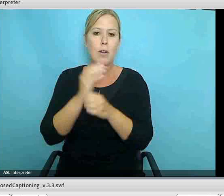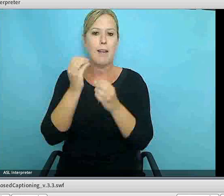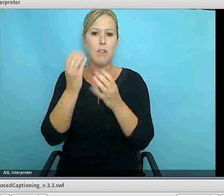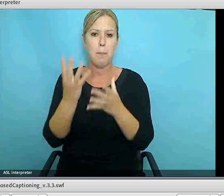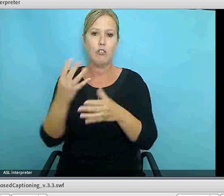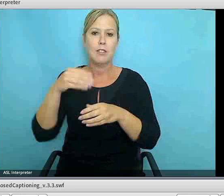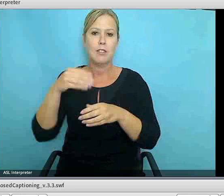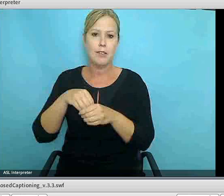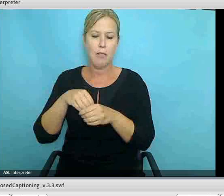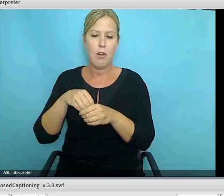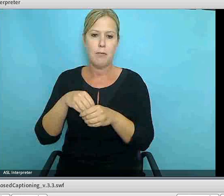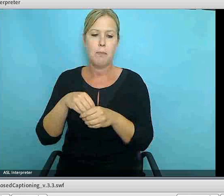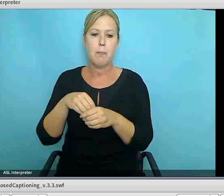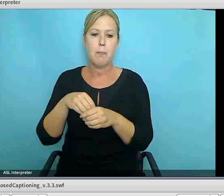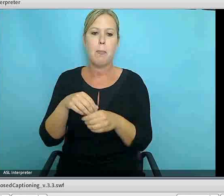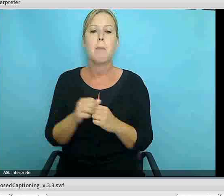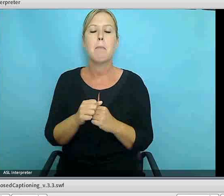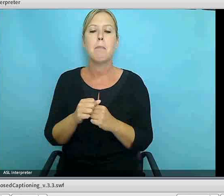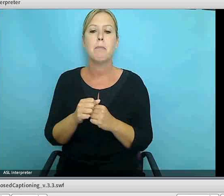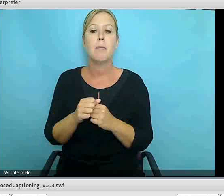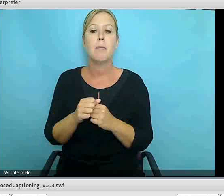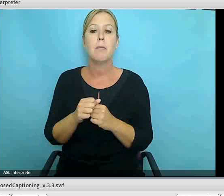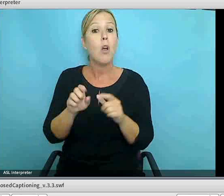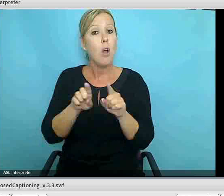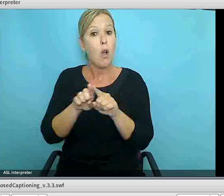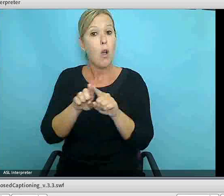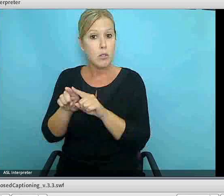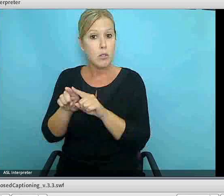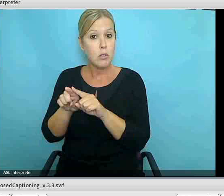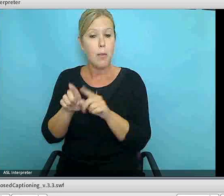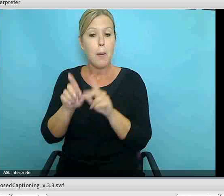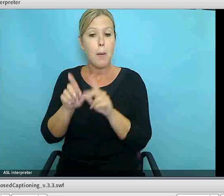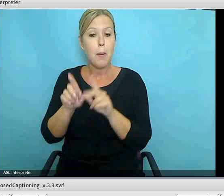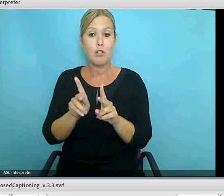Or it also allows them to opt out of One Care.